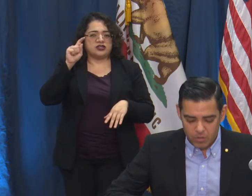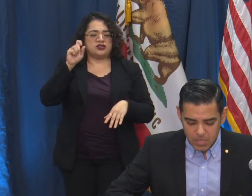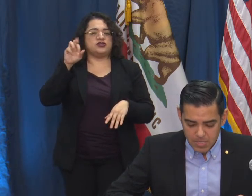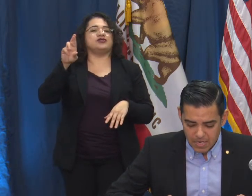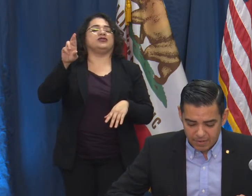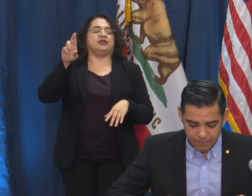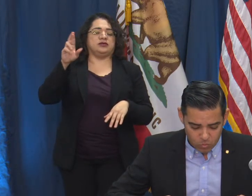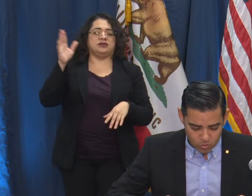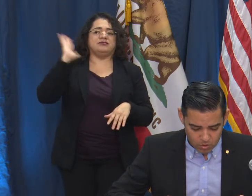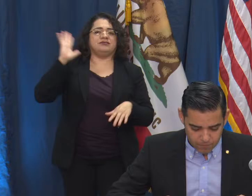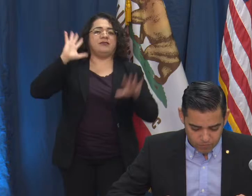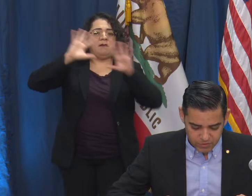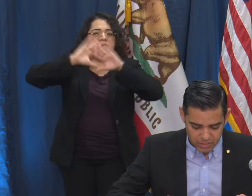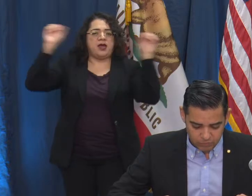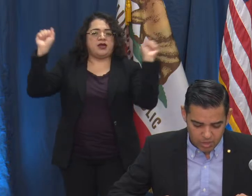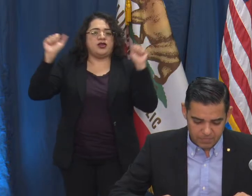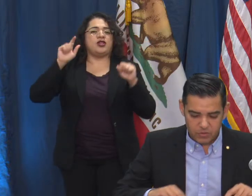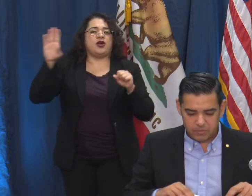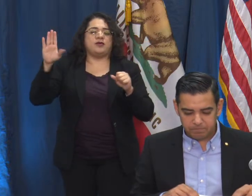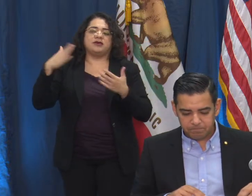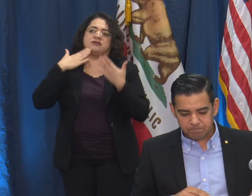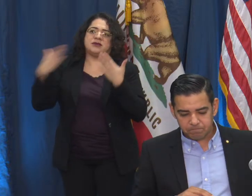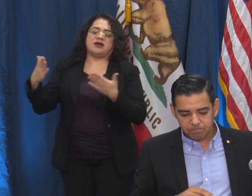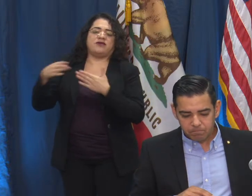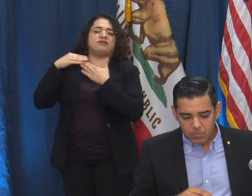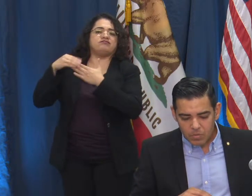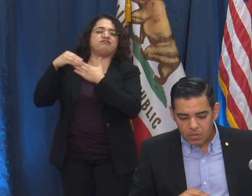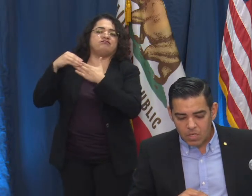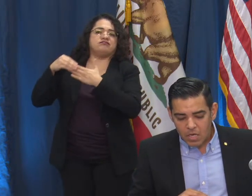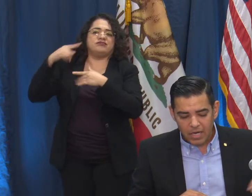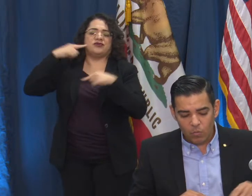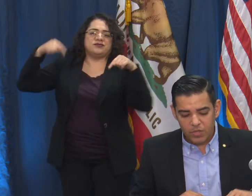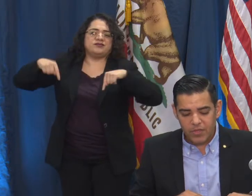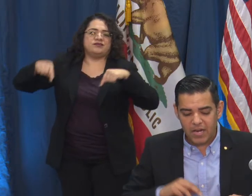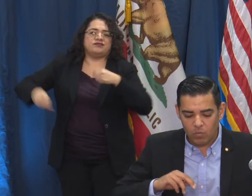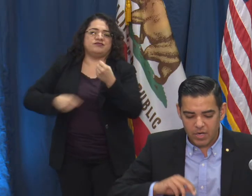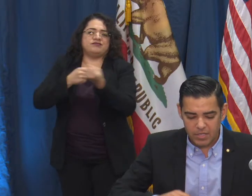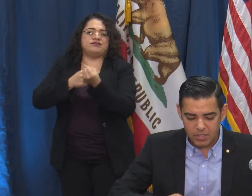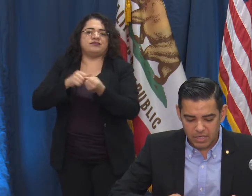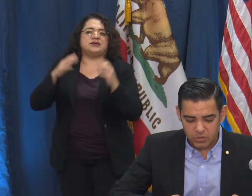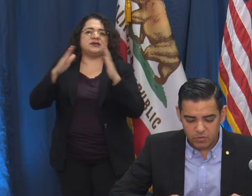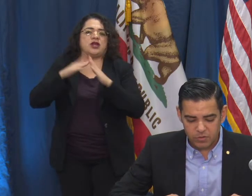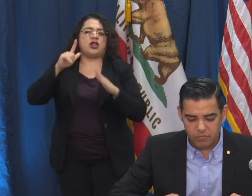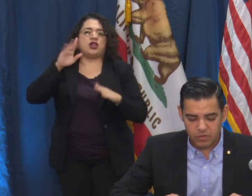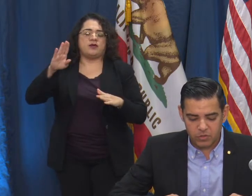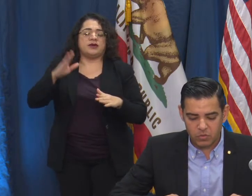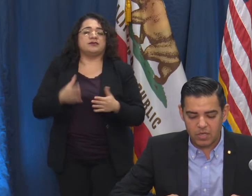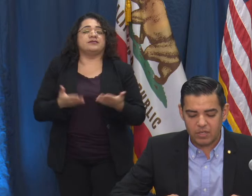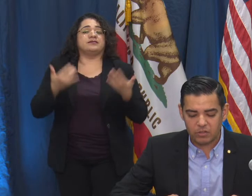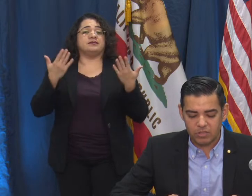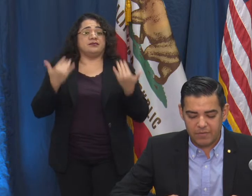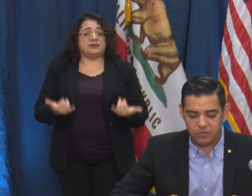for the City of Long Beach. With that, I want to turn this over to Dr. Davis